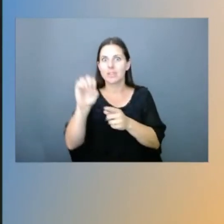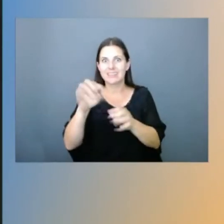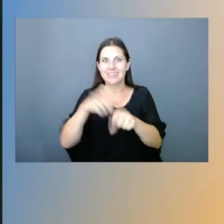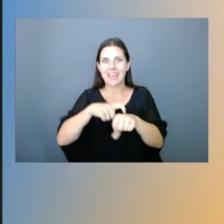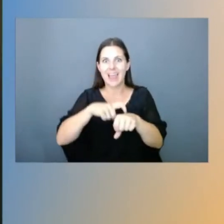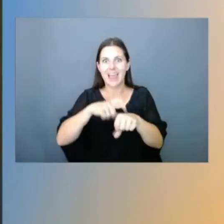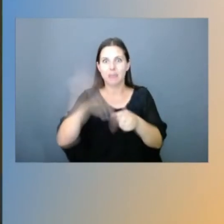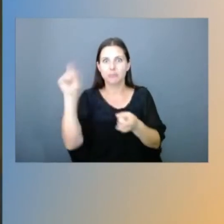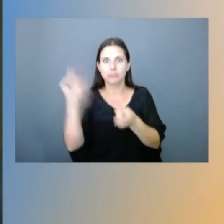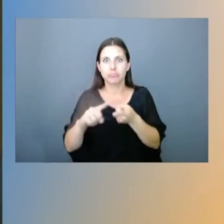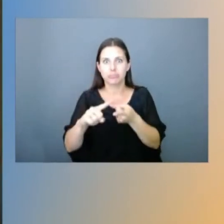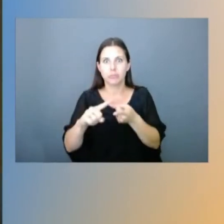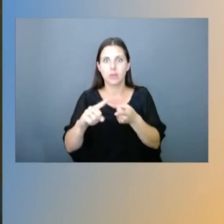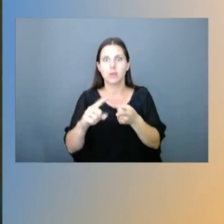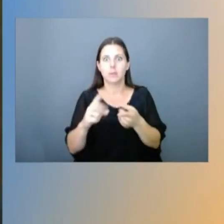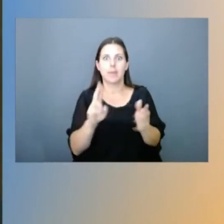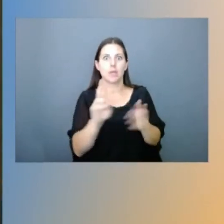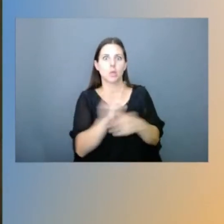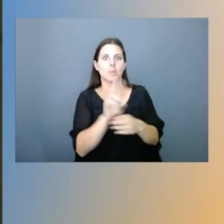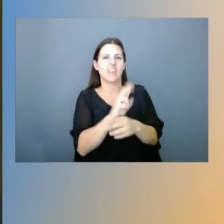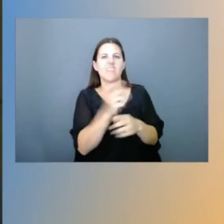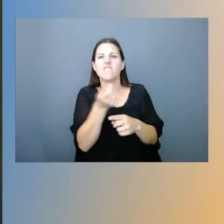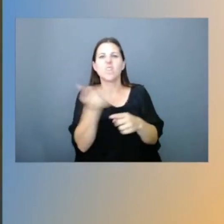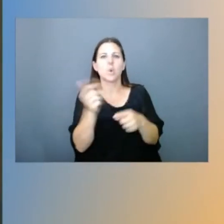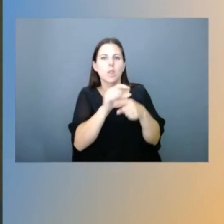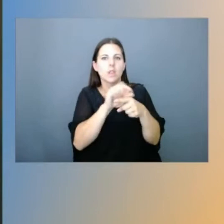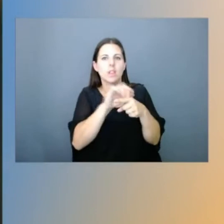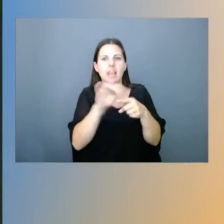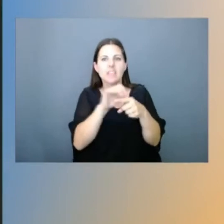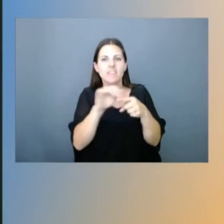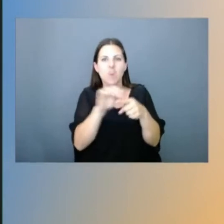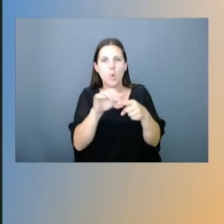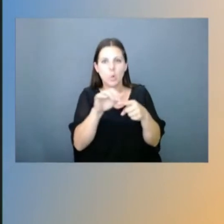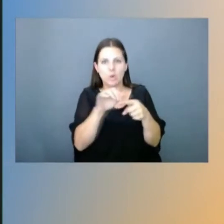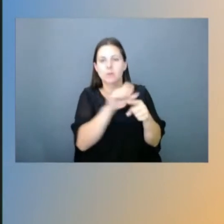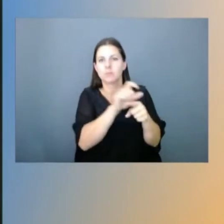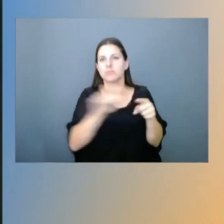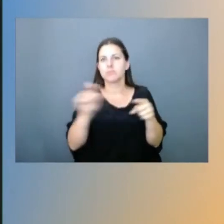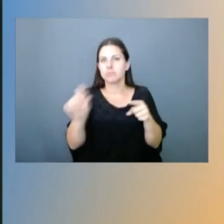with a few lines of code. So now we're currently transitioning all of our text detection models